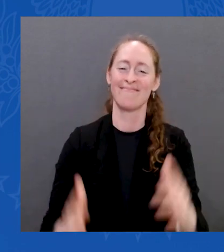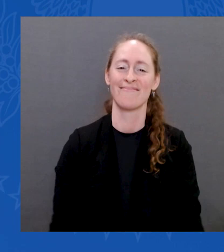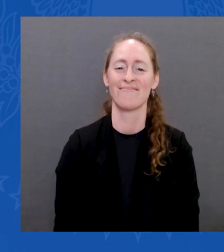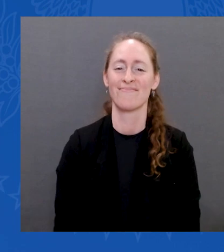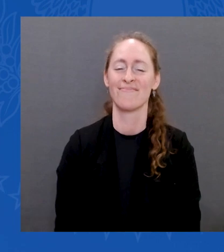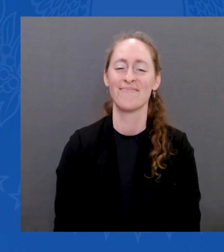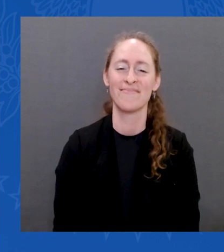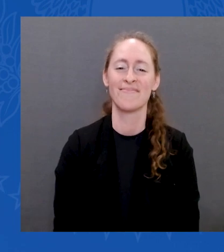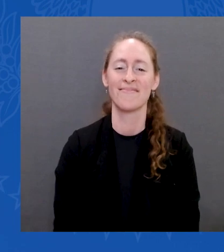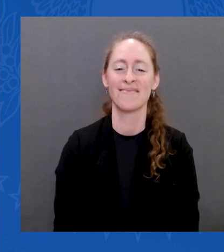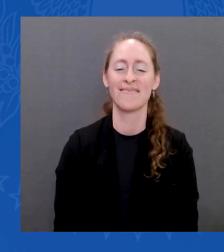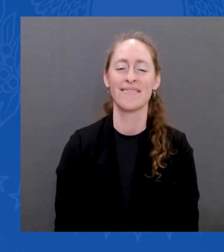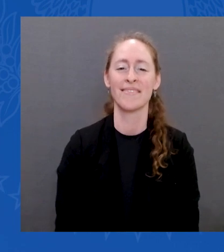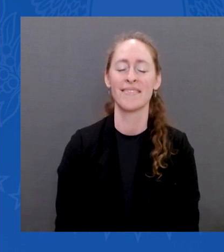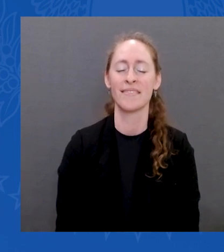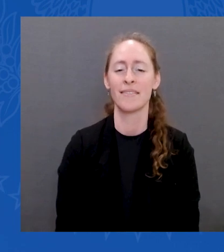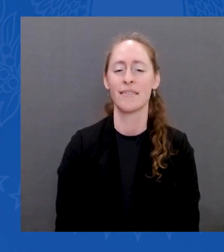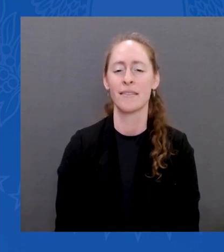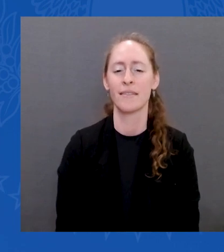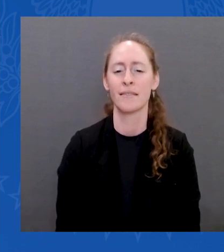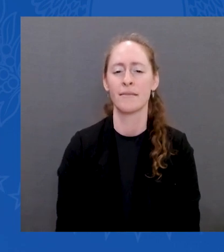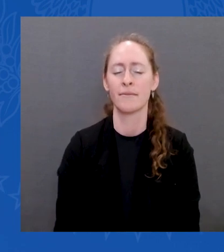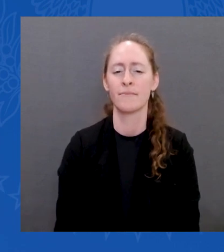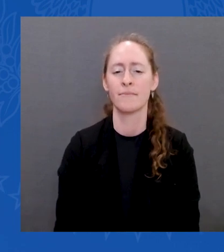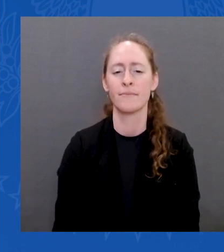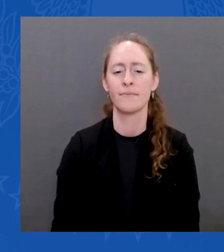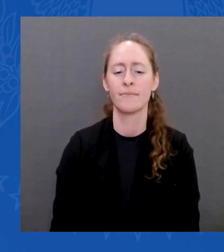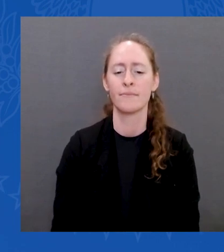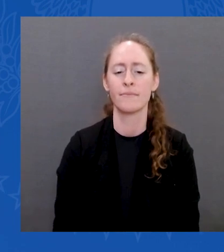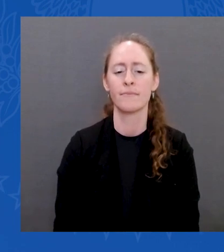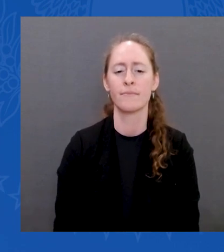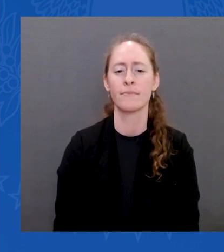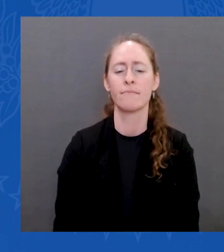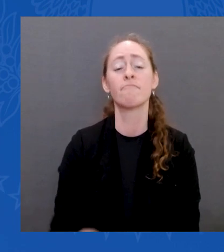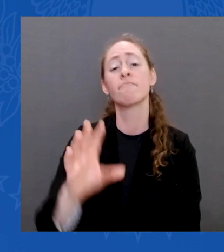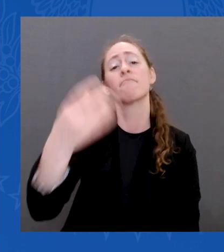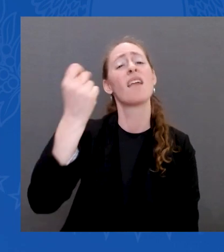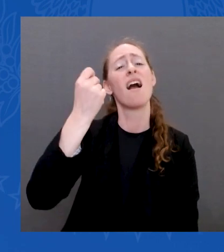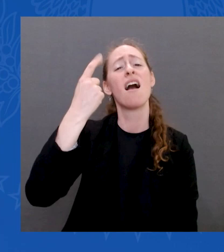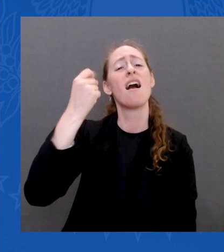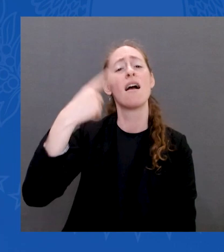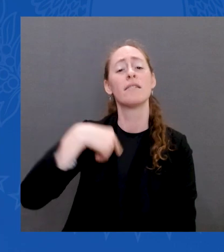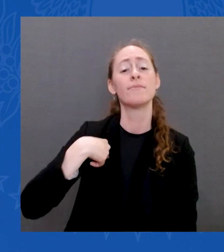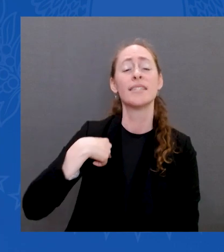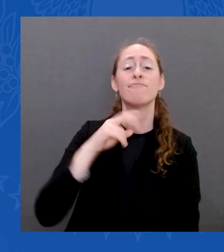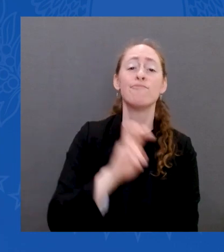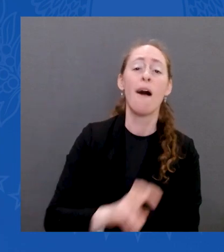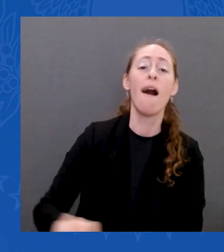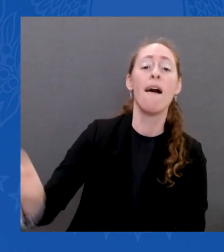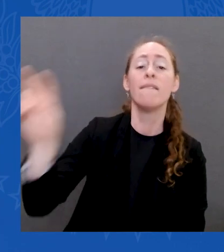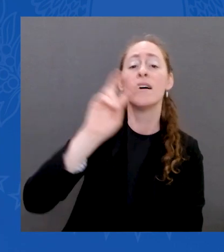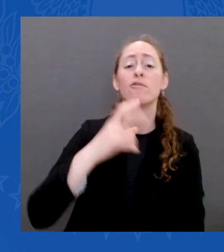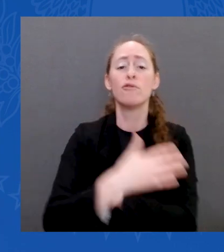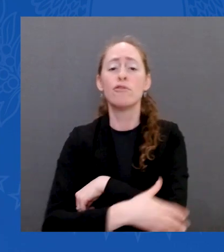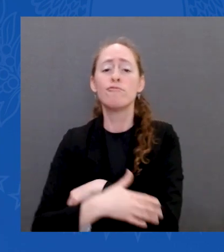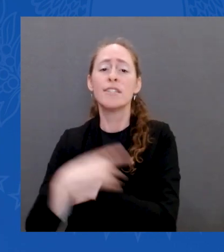But as I -- As I travel the country, I know teachers are being asked to do more and more. This will not only be Teacher Appreciation